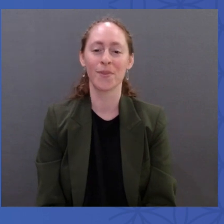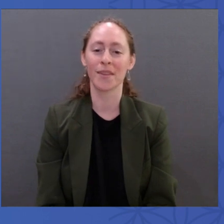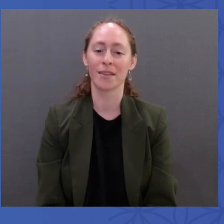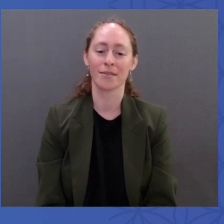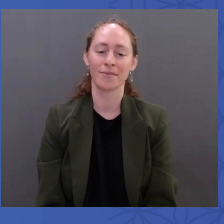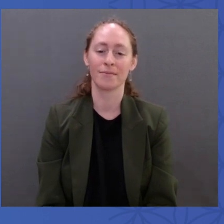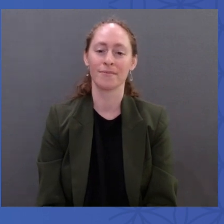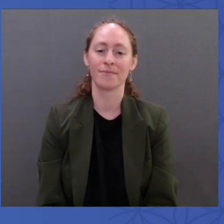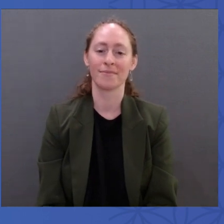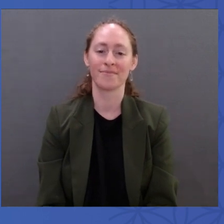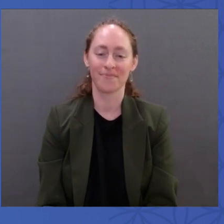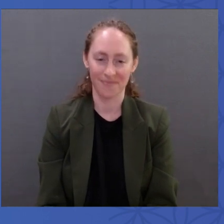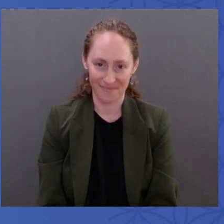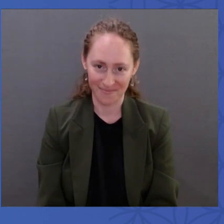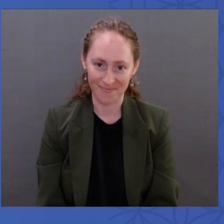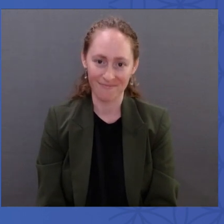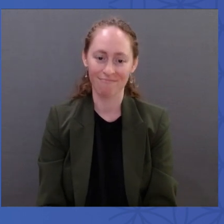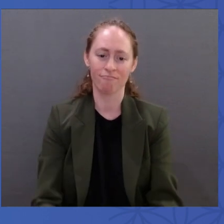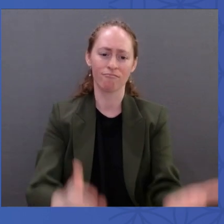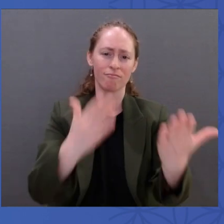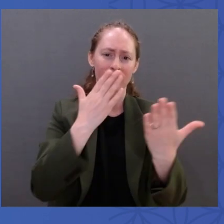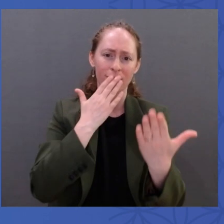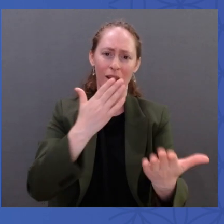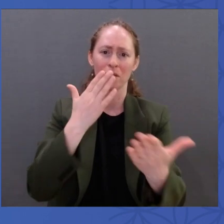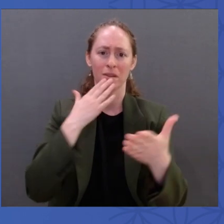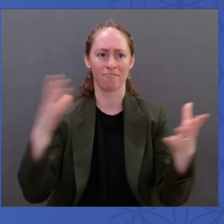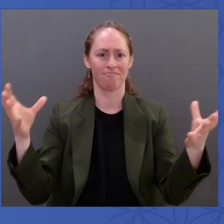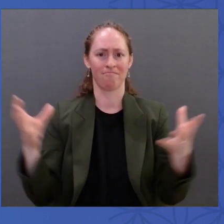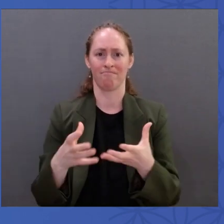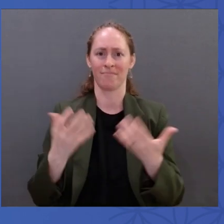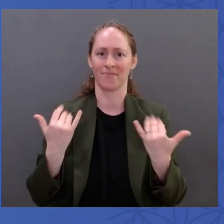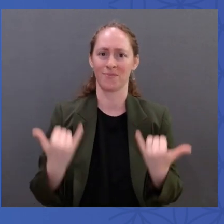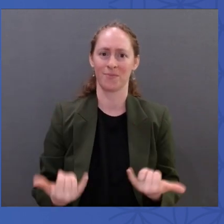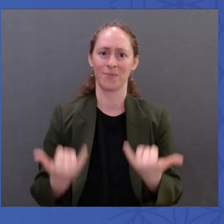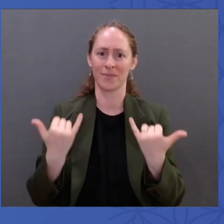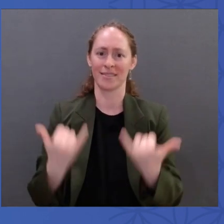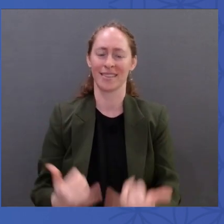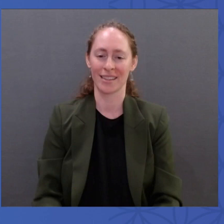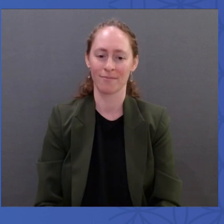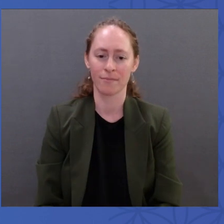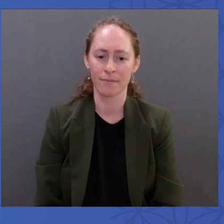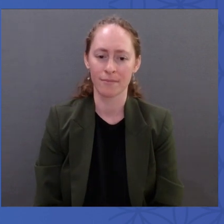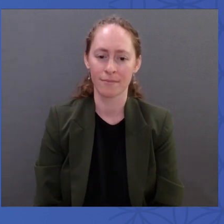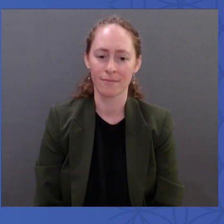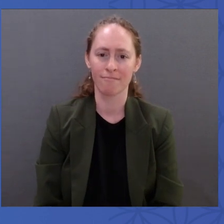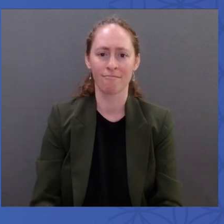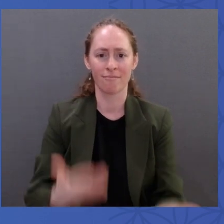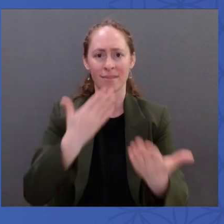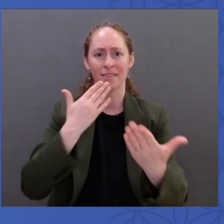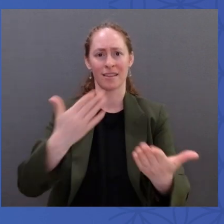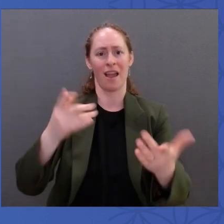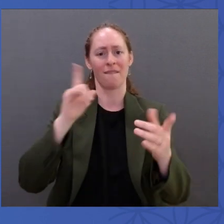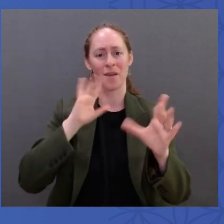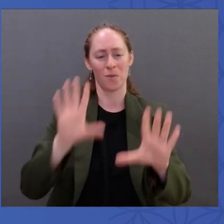And thank you very much for hosting us, Mr. Prime Minister. The -- we launched this new framework.